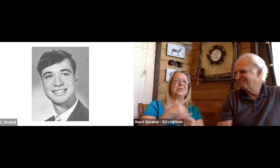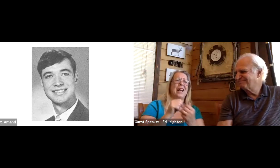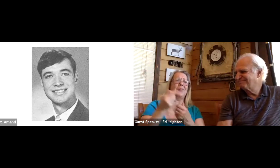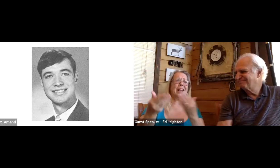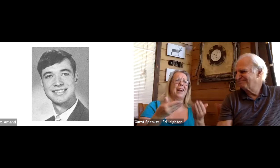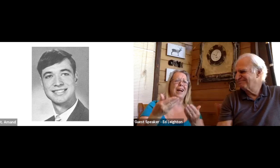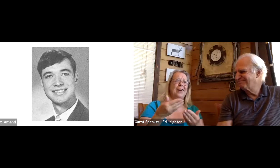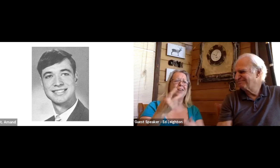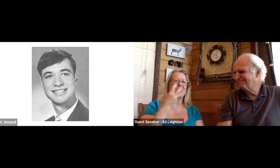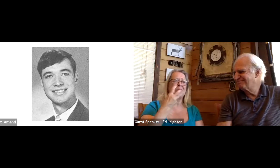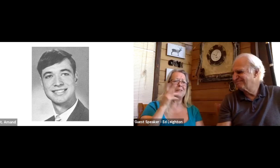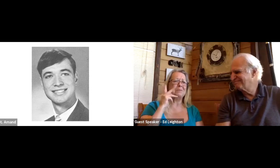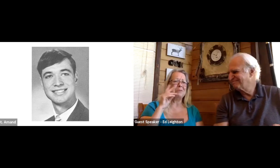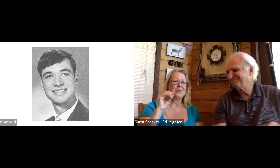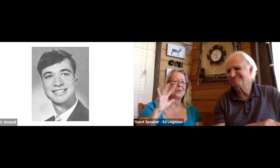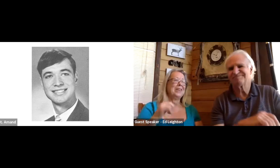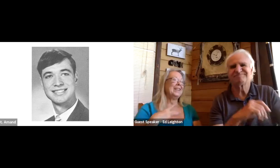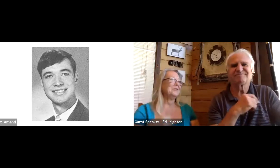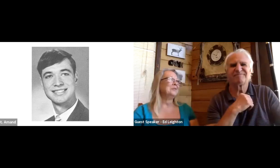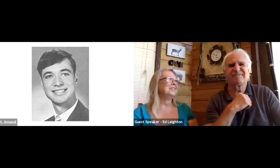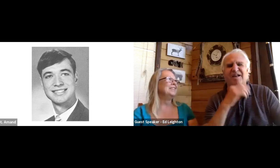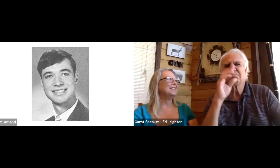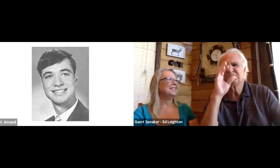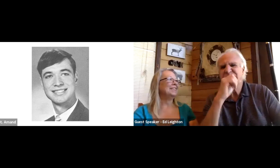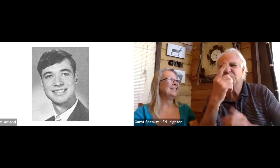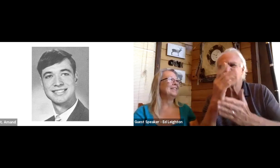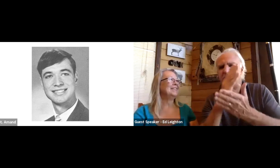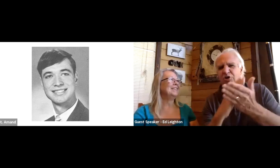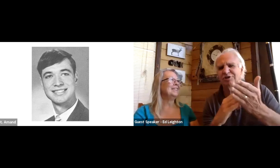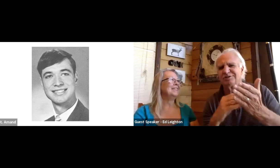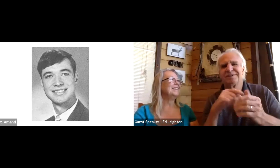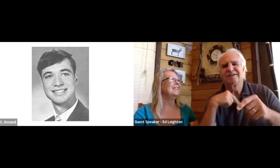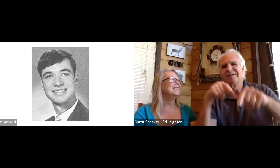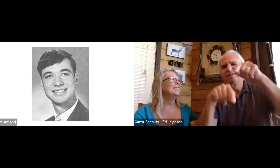If you can imagine, he was the only person signing and, you know, he didn't want to, you know, just only